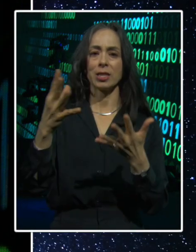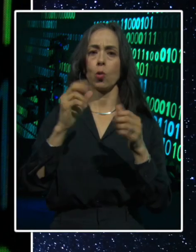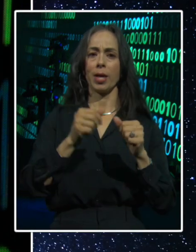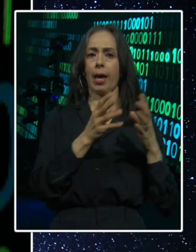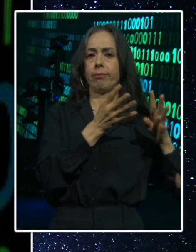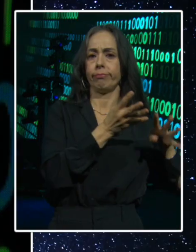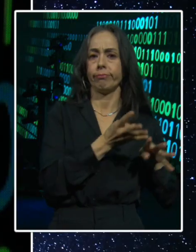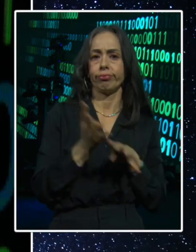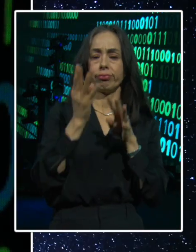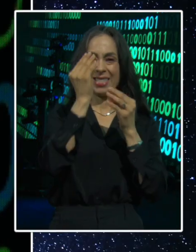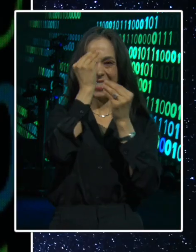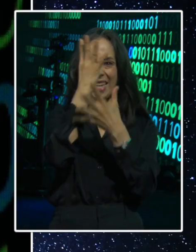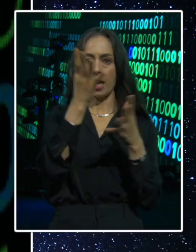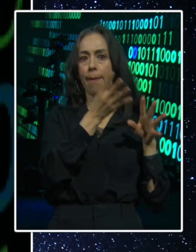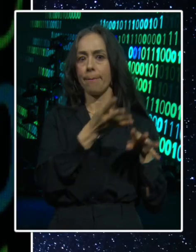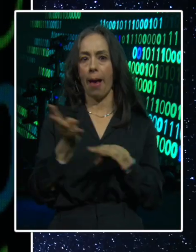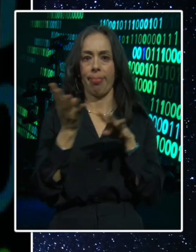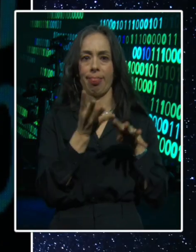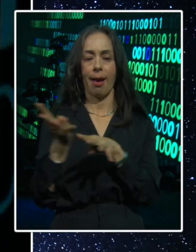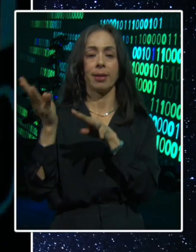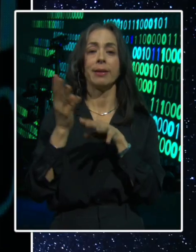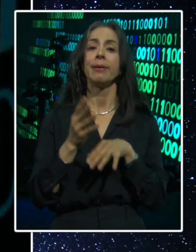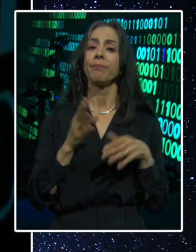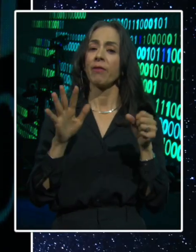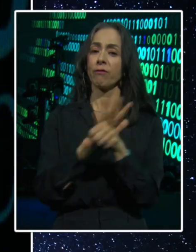in order to accelerate data pipelines.